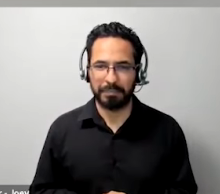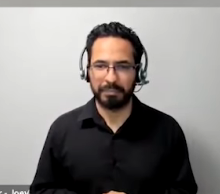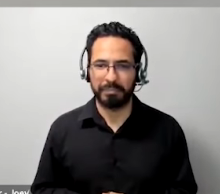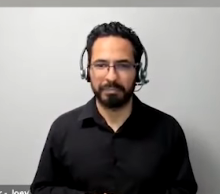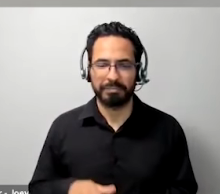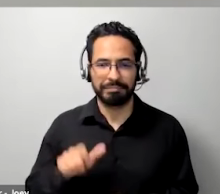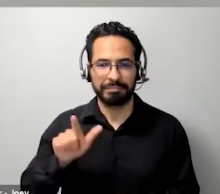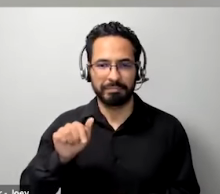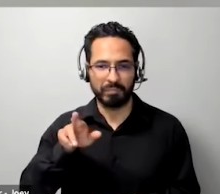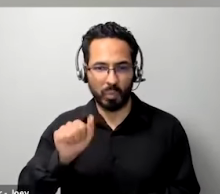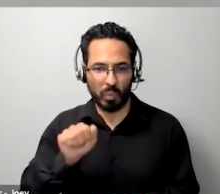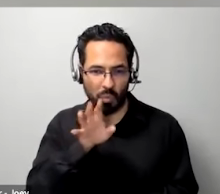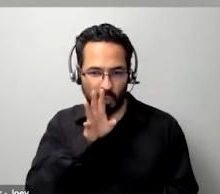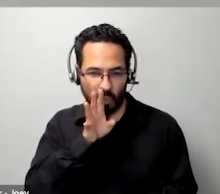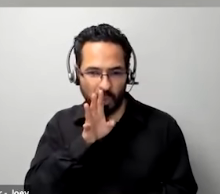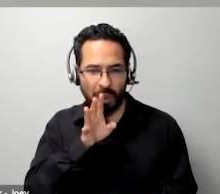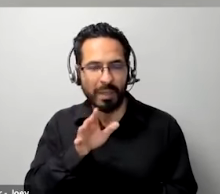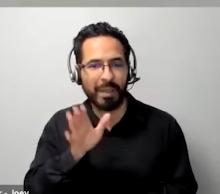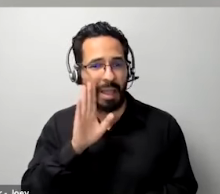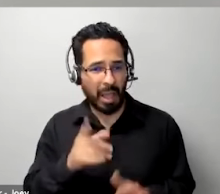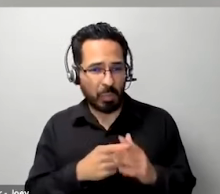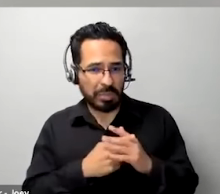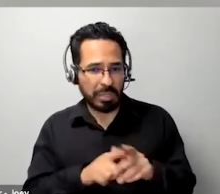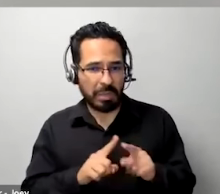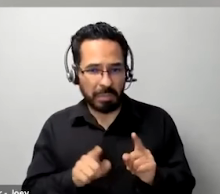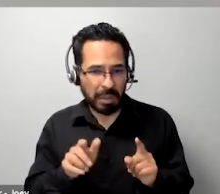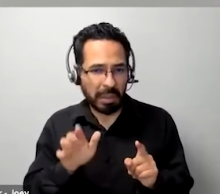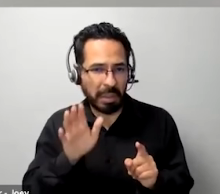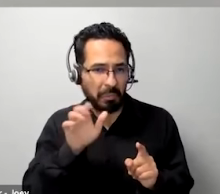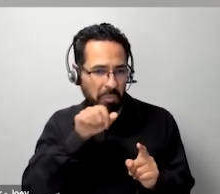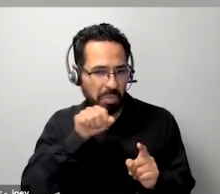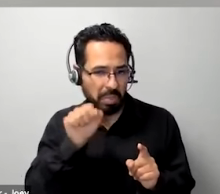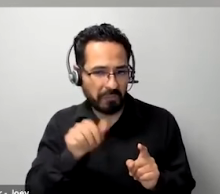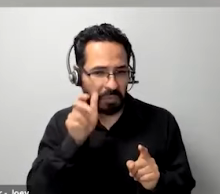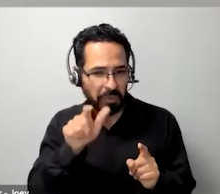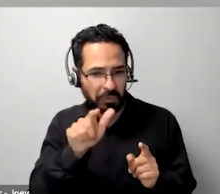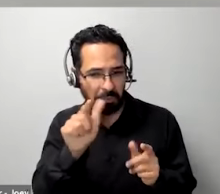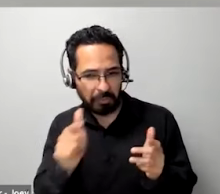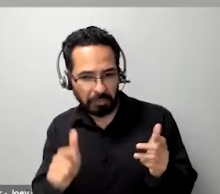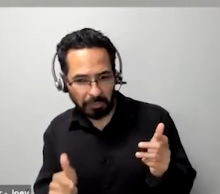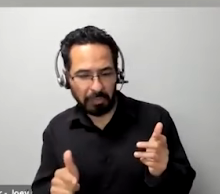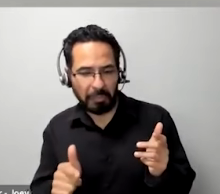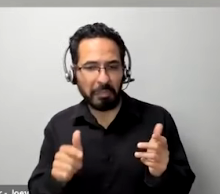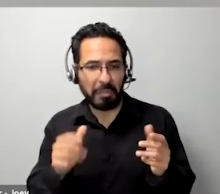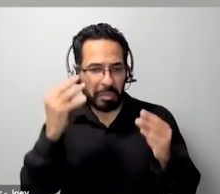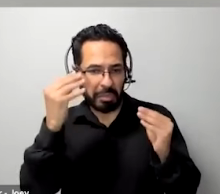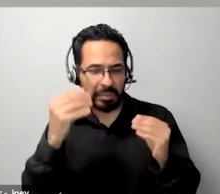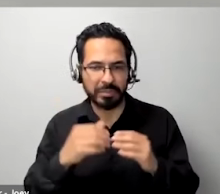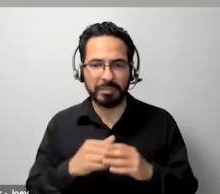I can start. I'd love to hear others' thoughts. Yeah, I definitely hear you that it seems like,